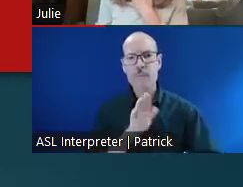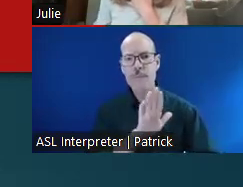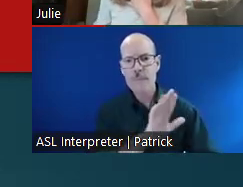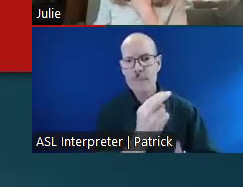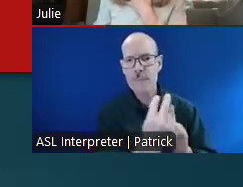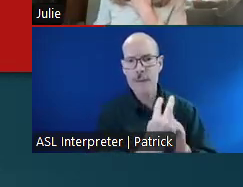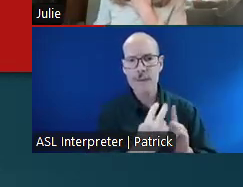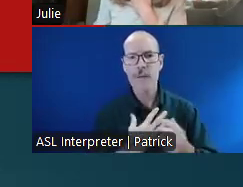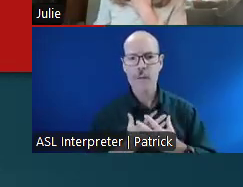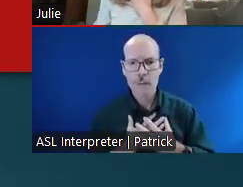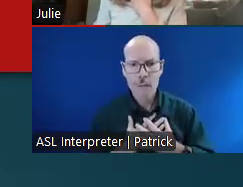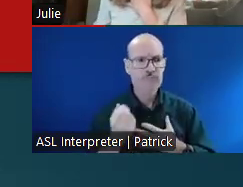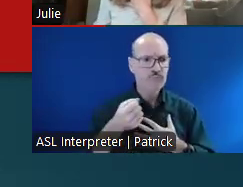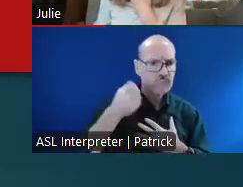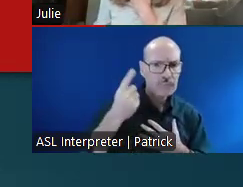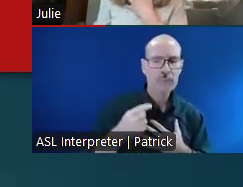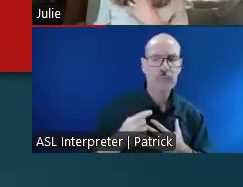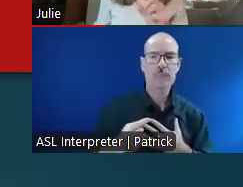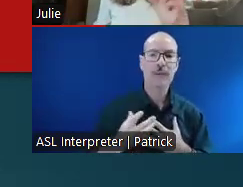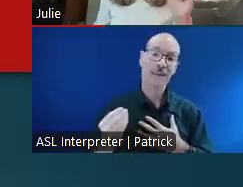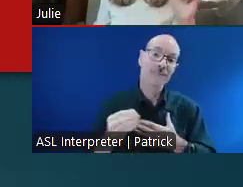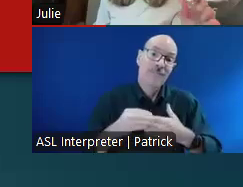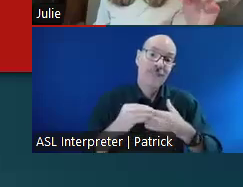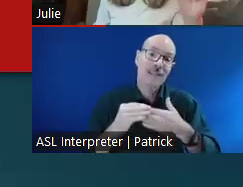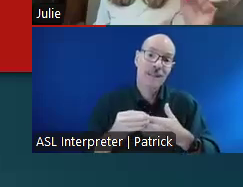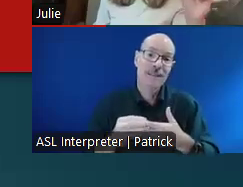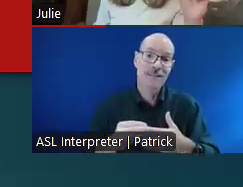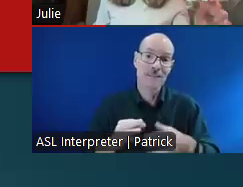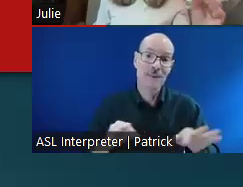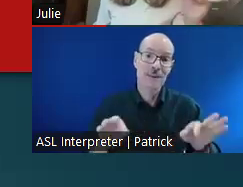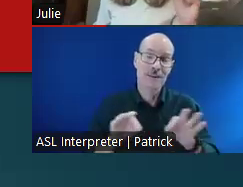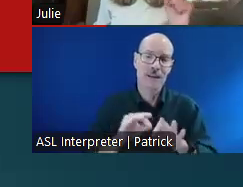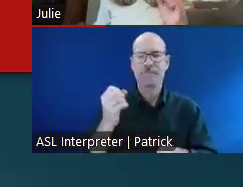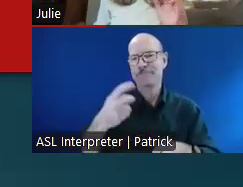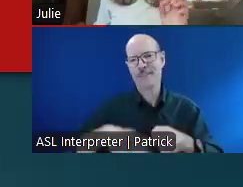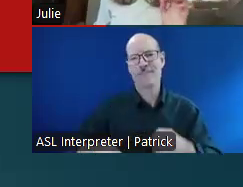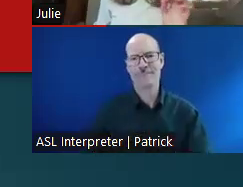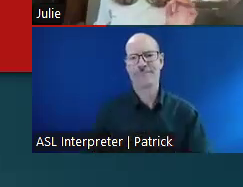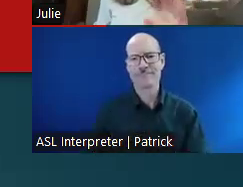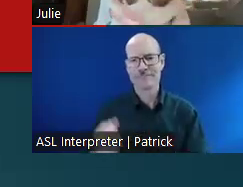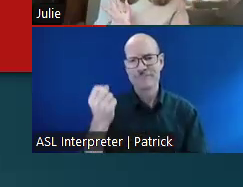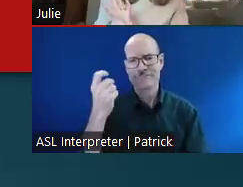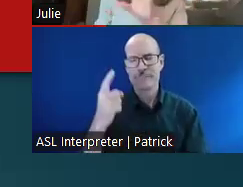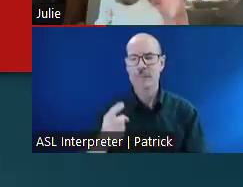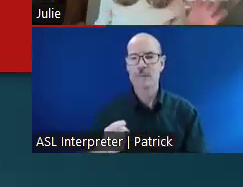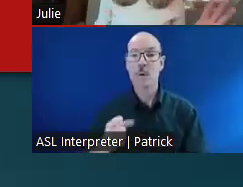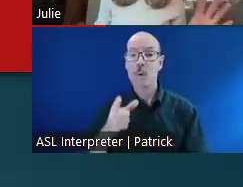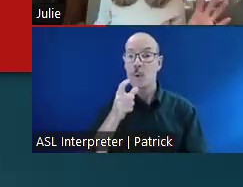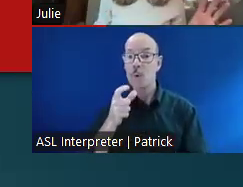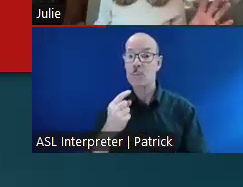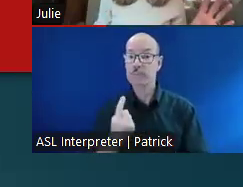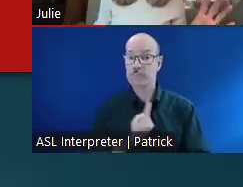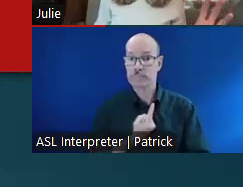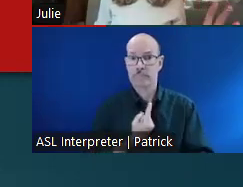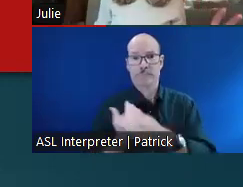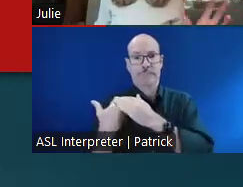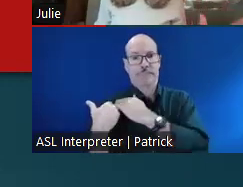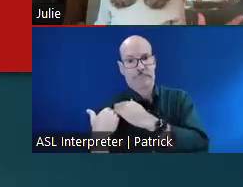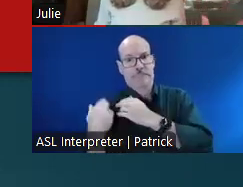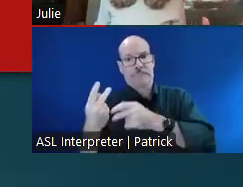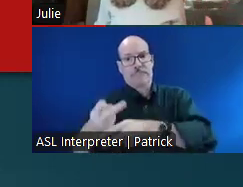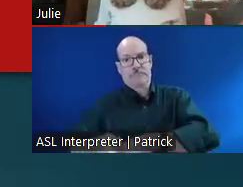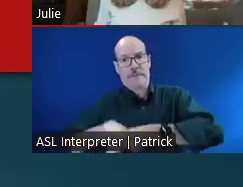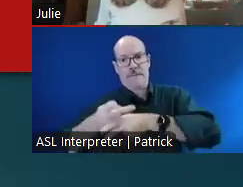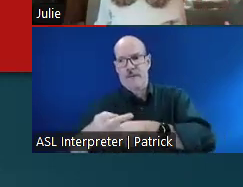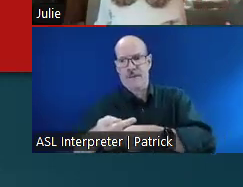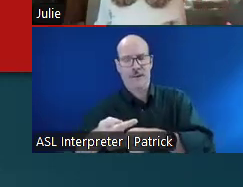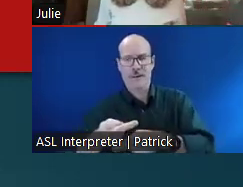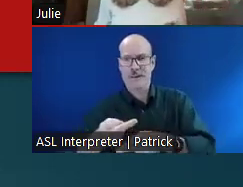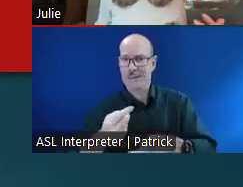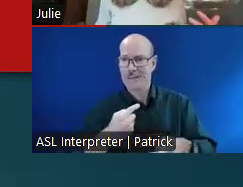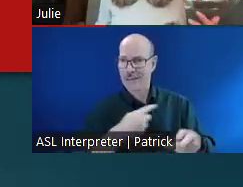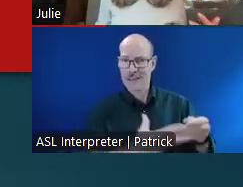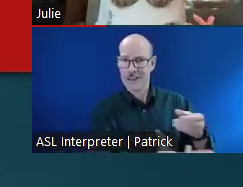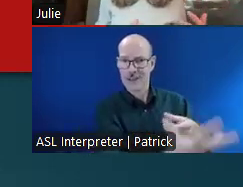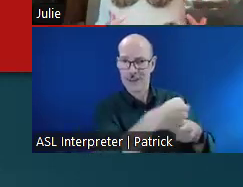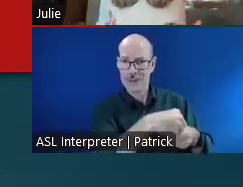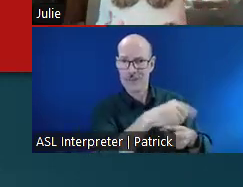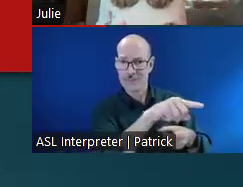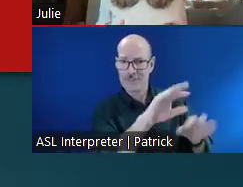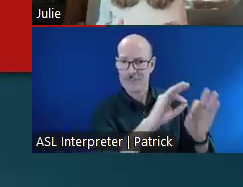The one thing I will say is that for some people, some primary caregivers, they will tell me it is just too stressful for me to try and include my siblings.